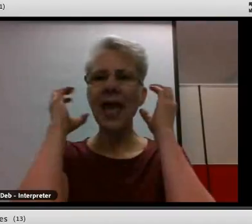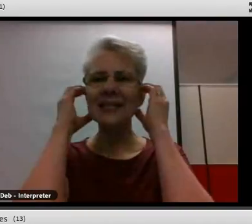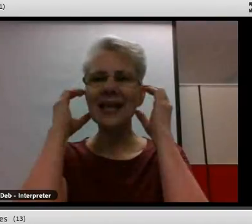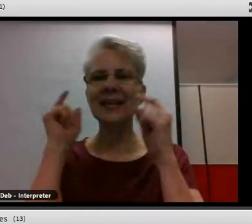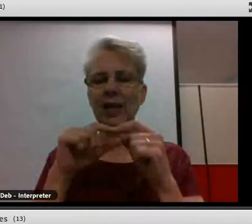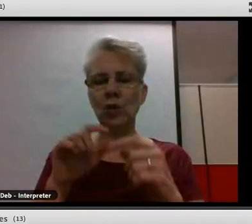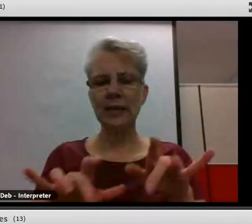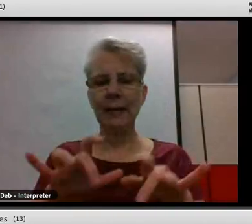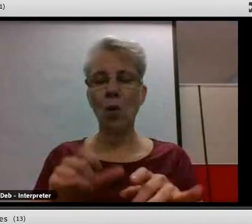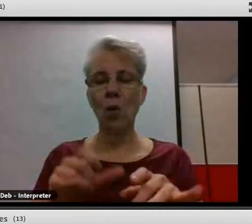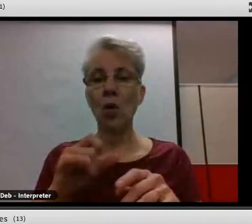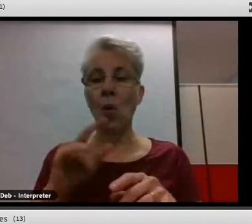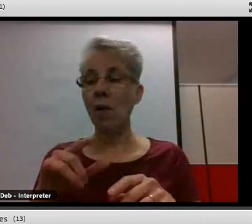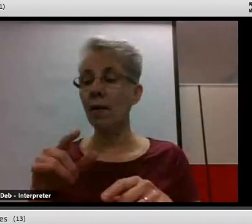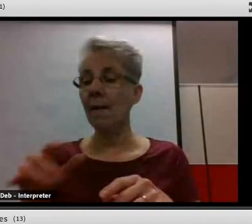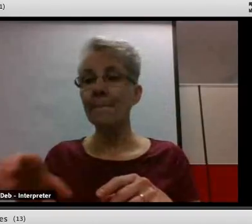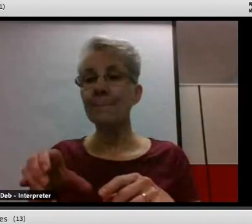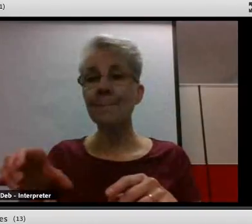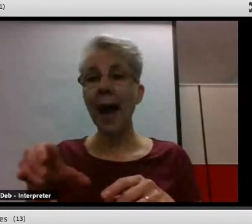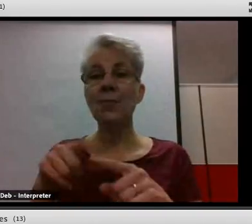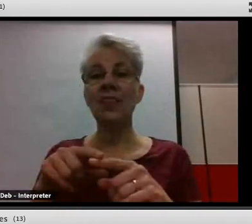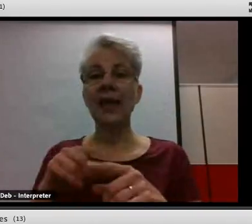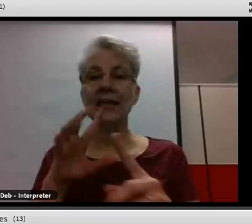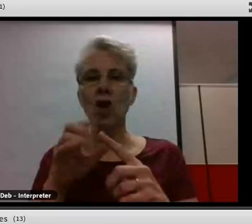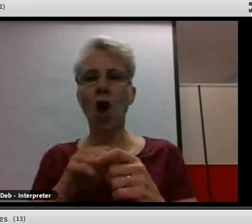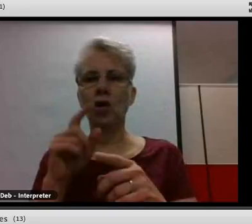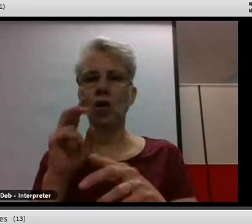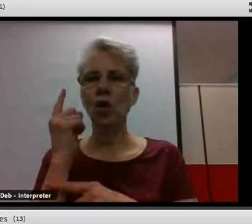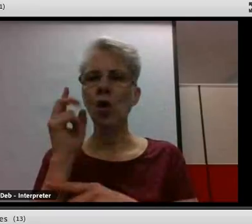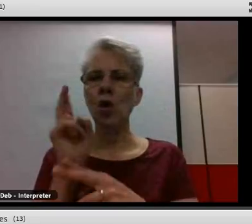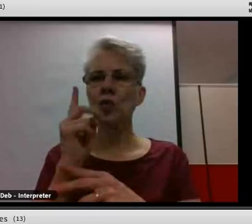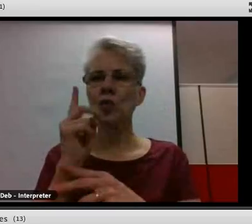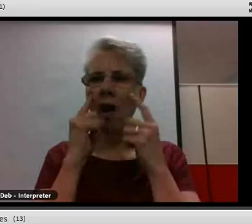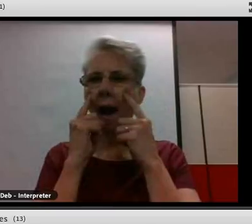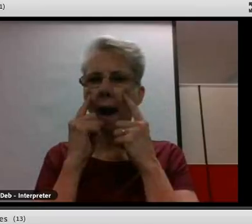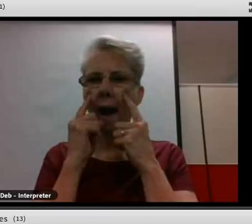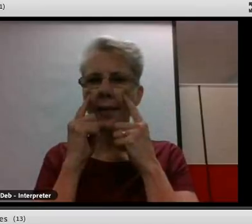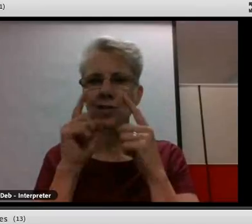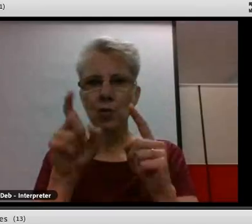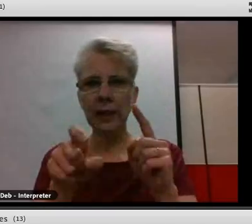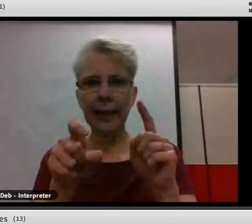and I just added a little bit more to that. And then if you didn't know,